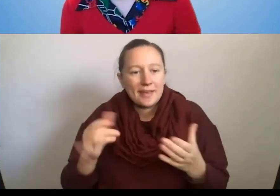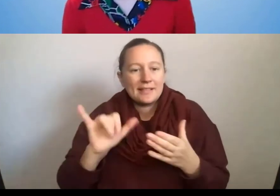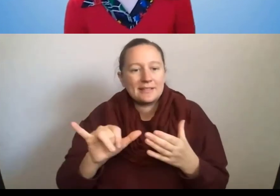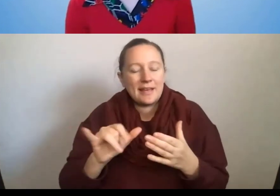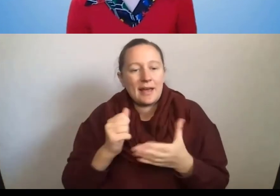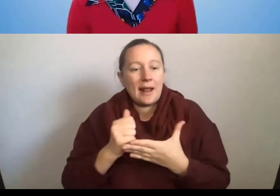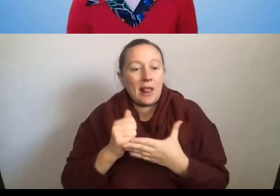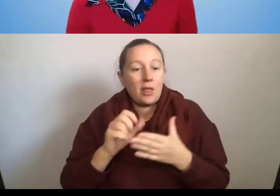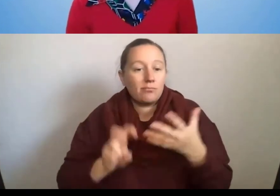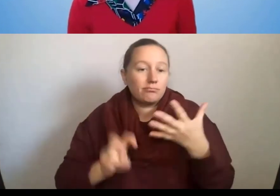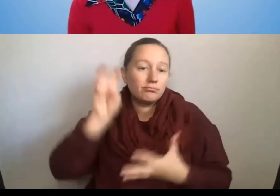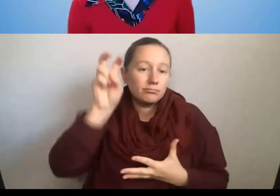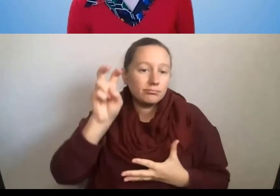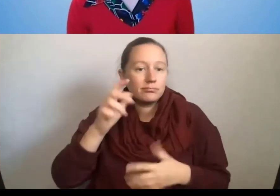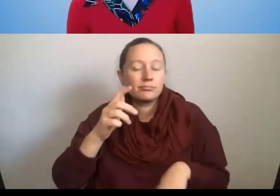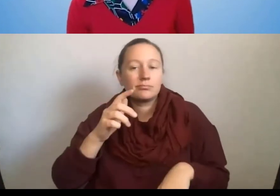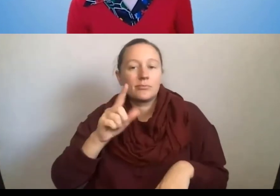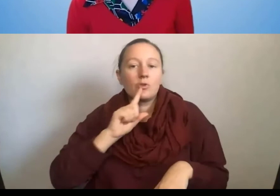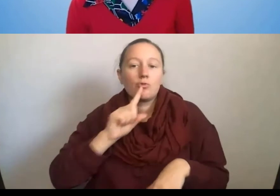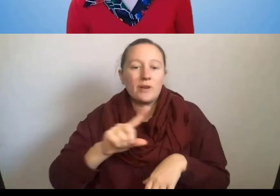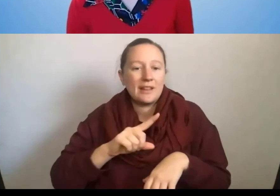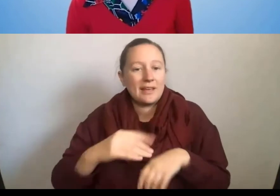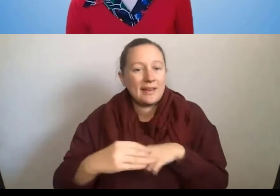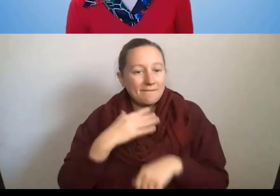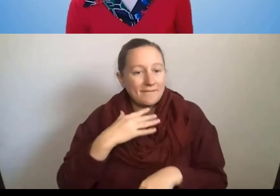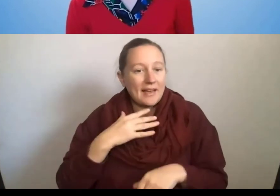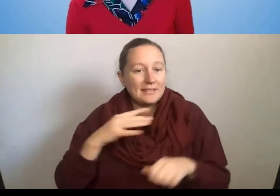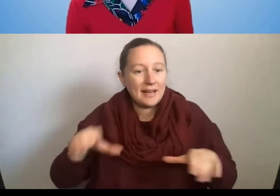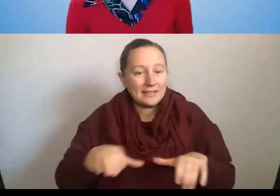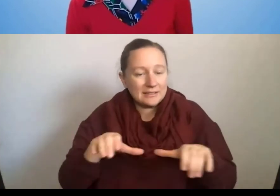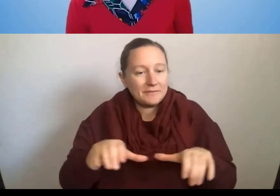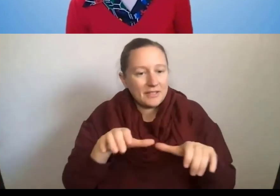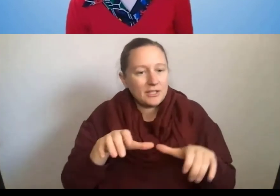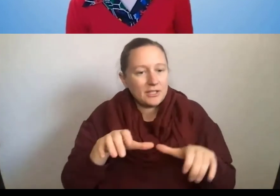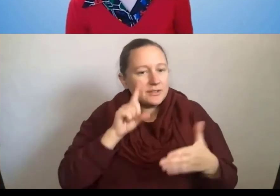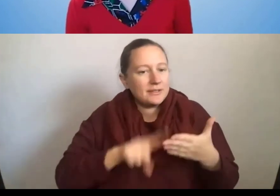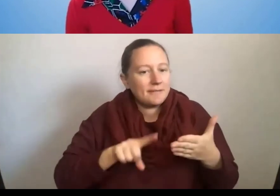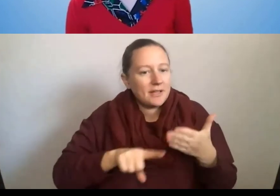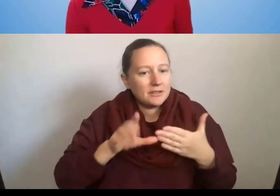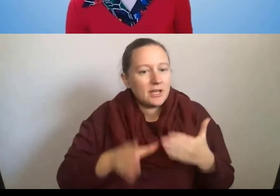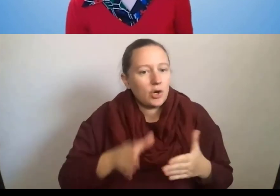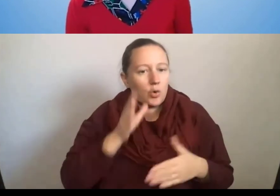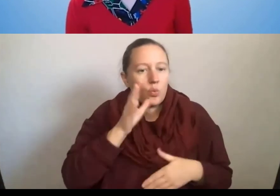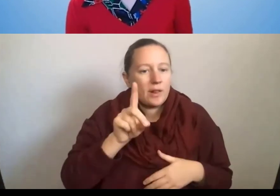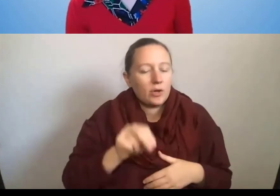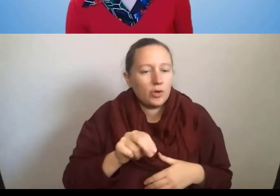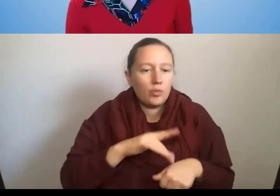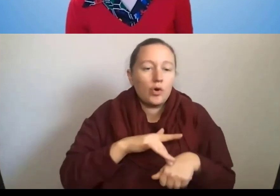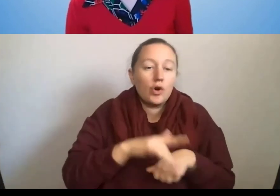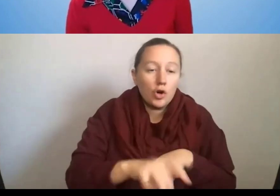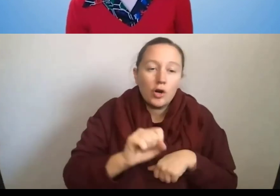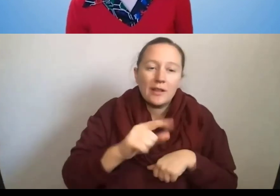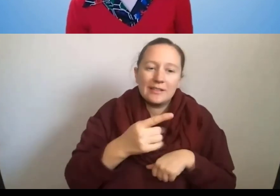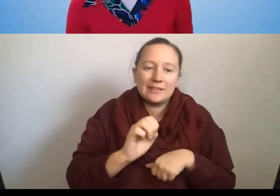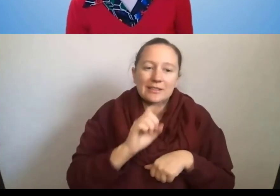really affect the activities that investigators work on, especially early-stage investigators.